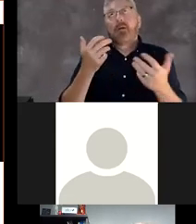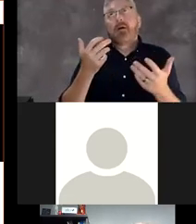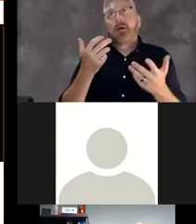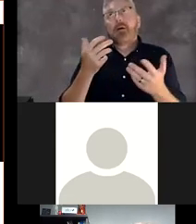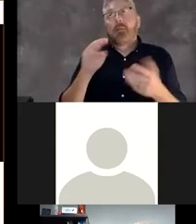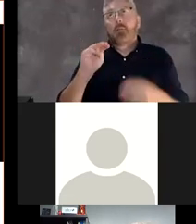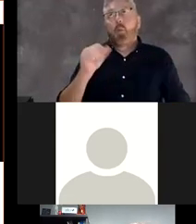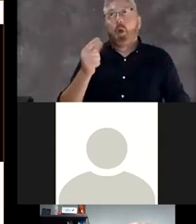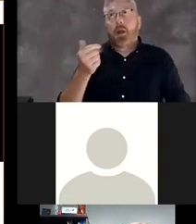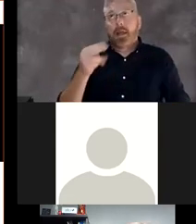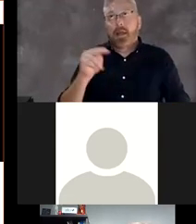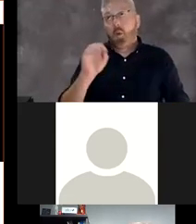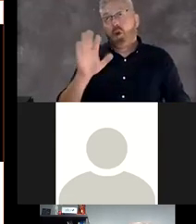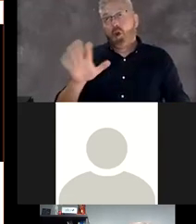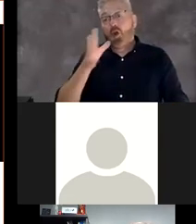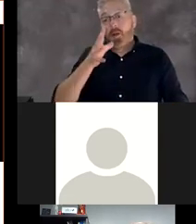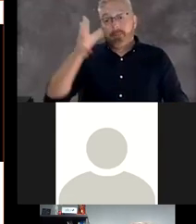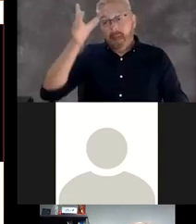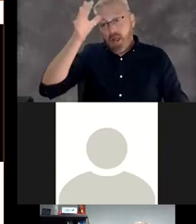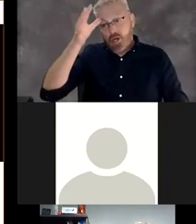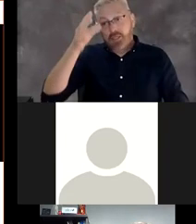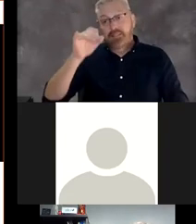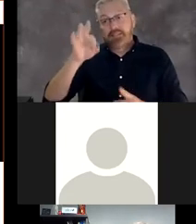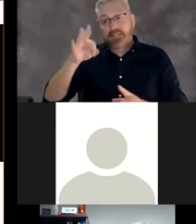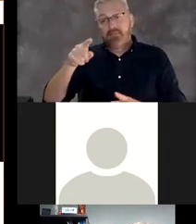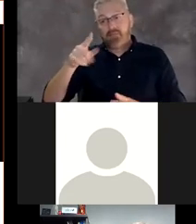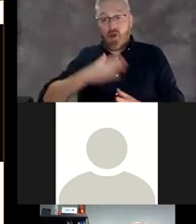MORGAN'S PARENTS, IF THEY ARE THE ONES WHO ARE UPSET ABOUT IT,